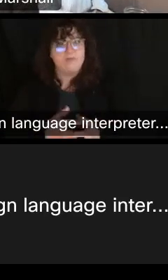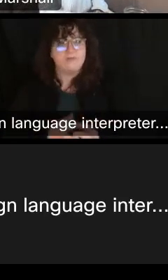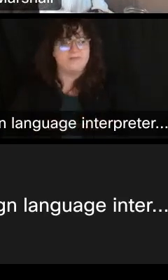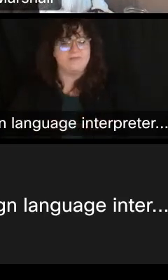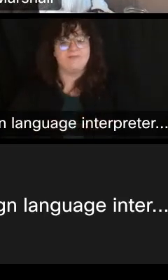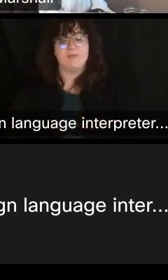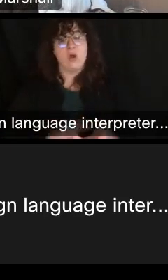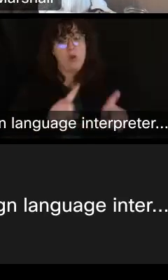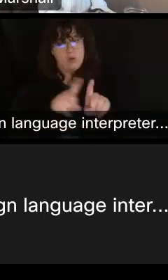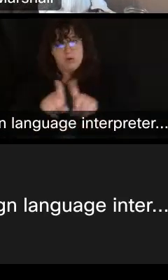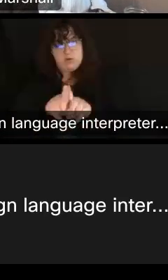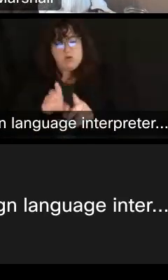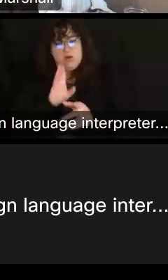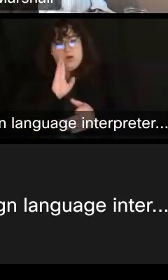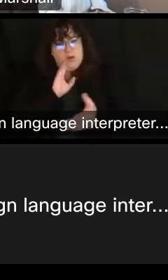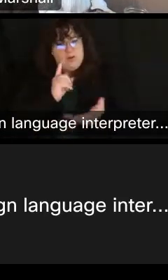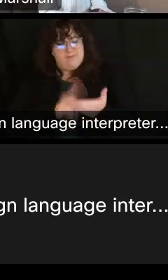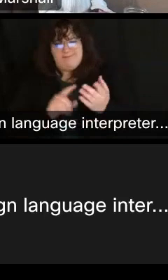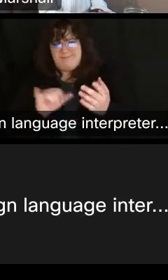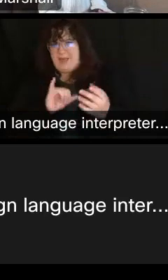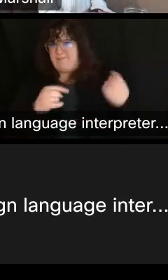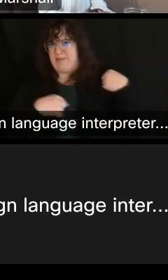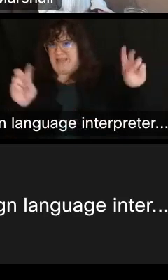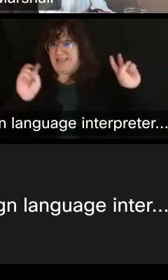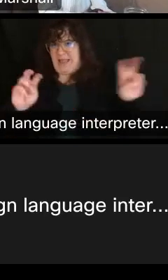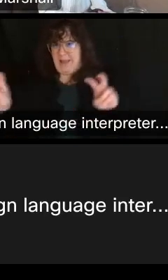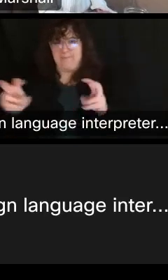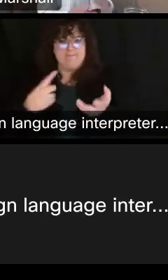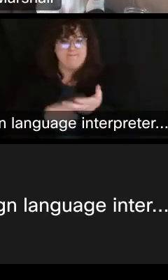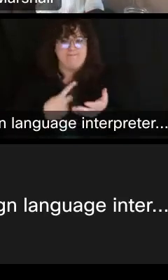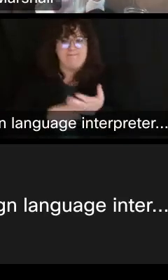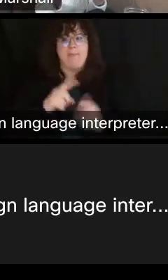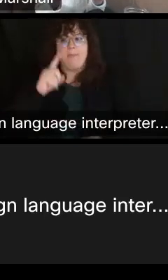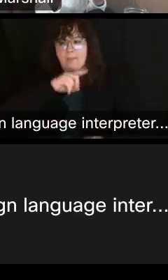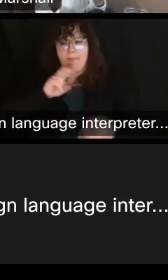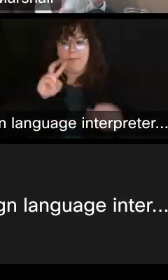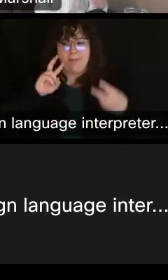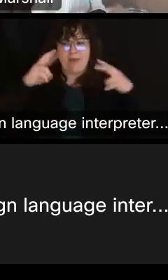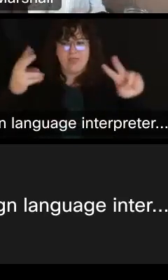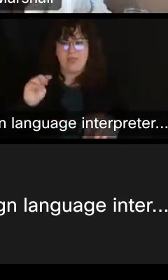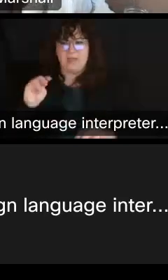the theme that's been discussed earlier where we talked about myths. Pretty common misconception I